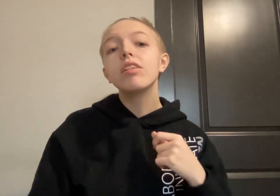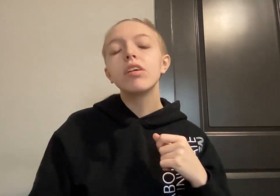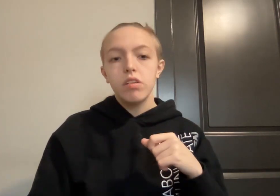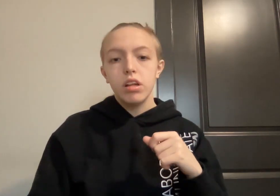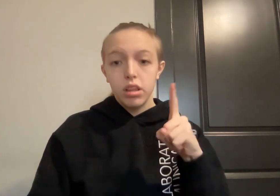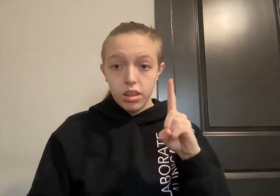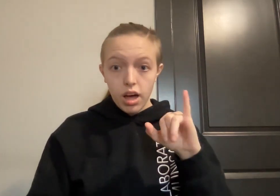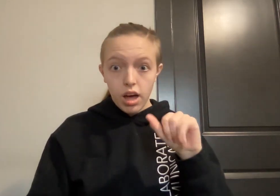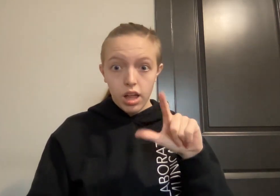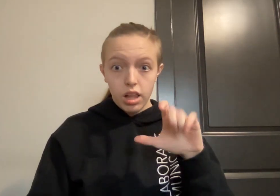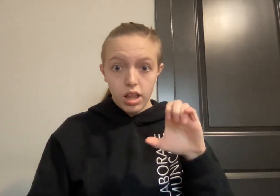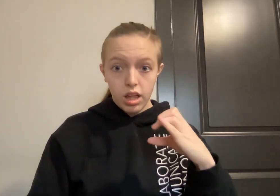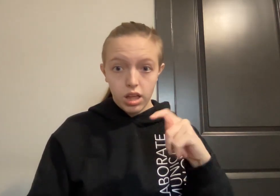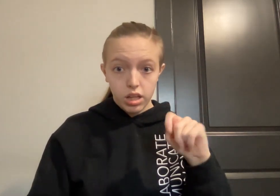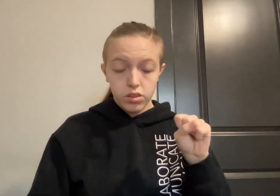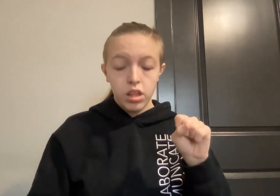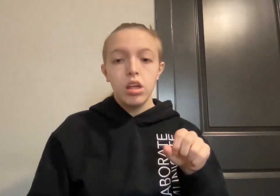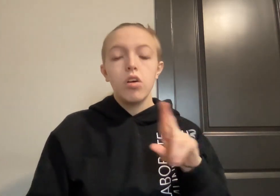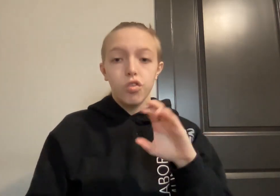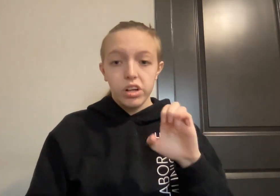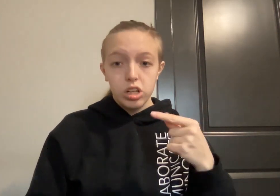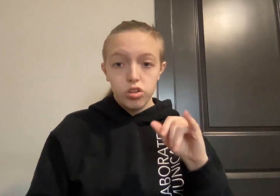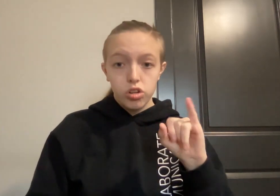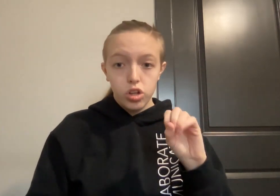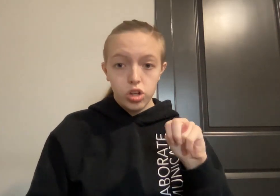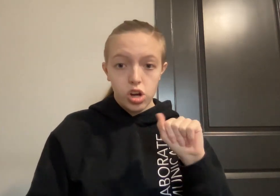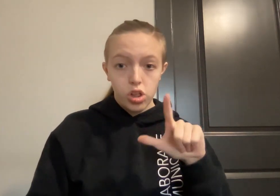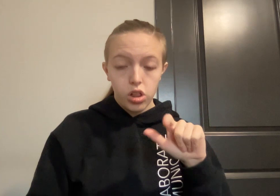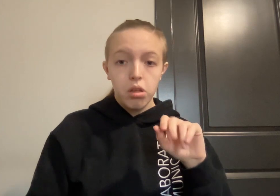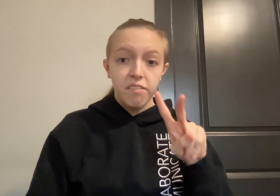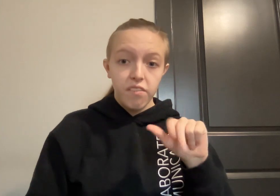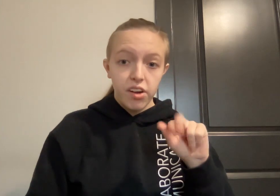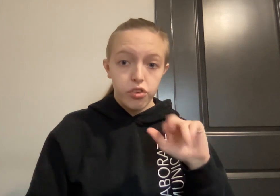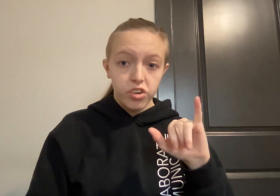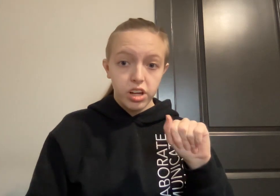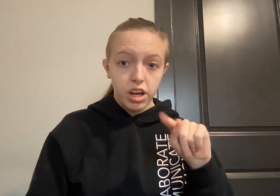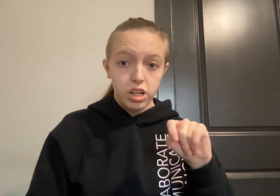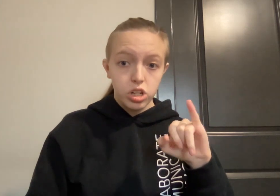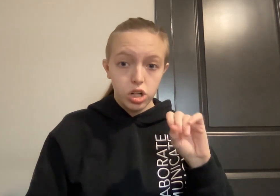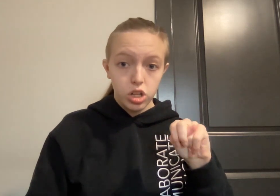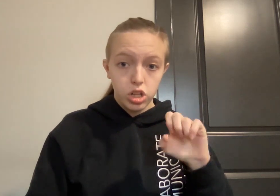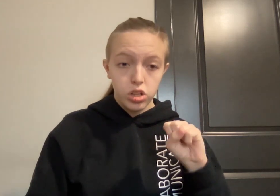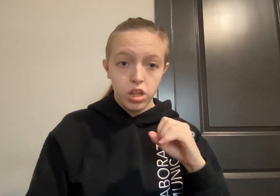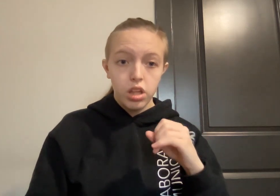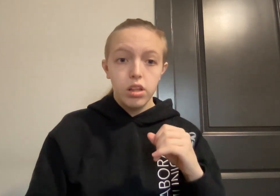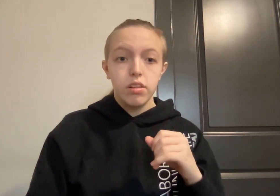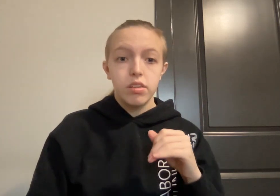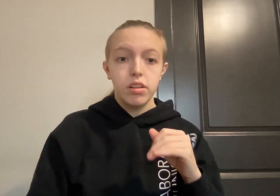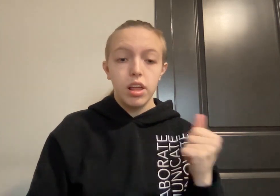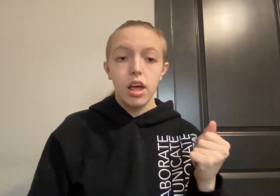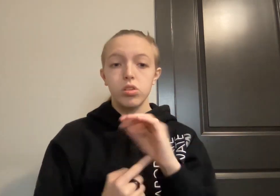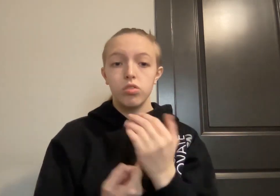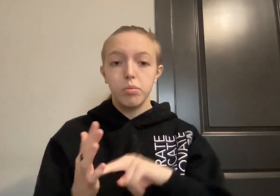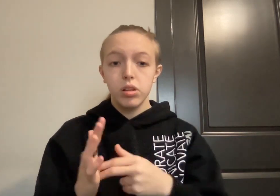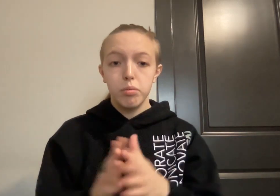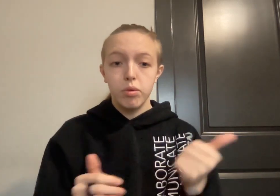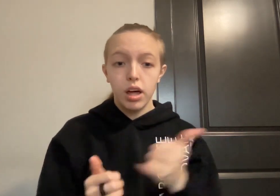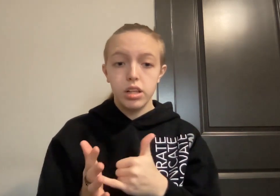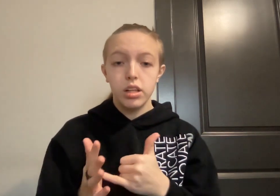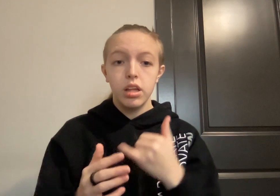dialects, regional variations, and cultural meaning